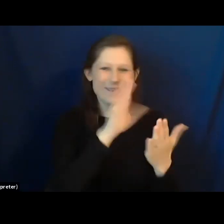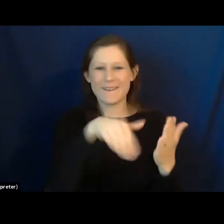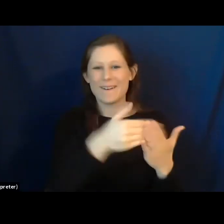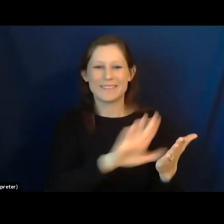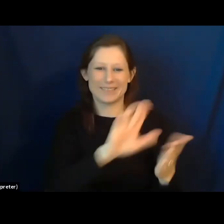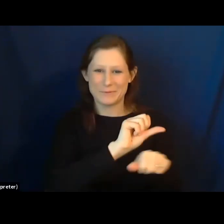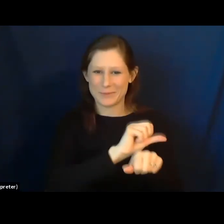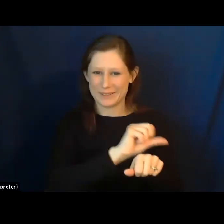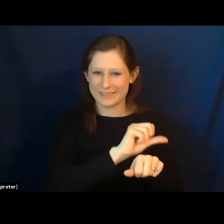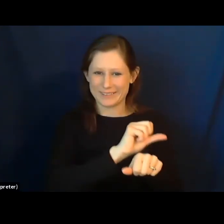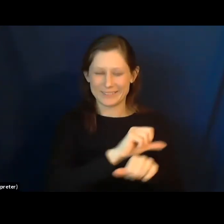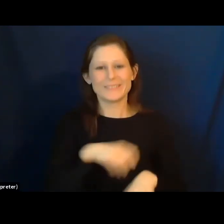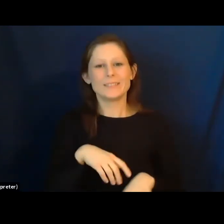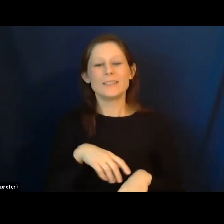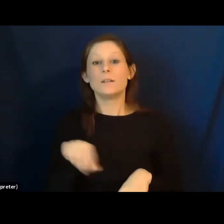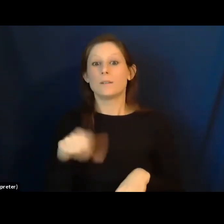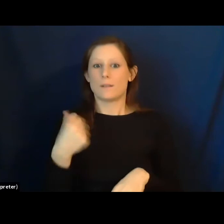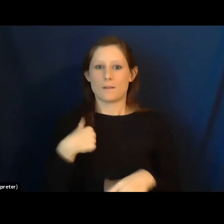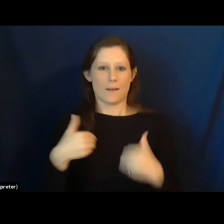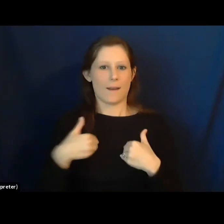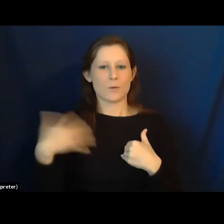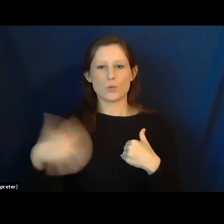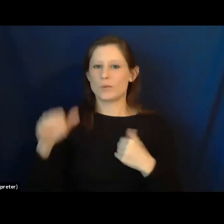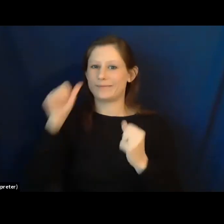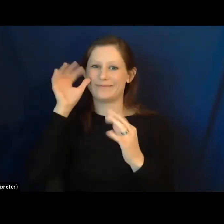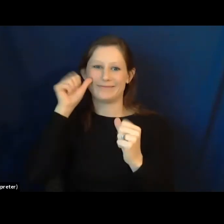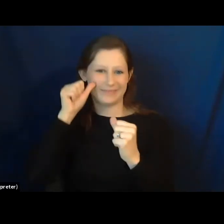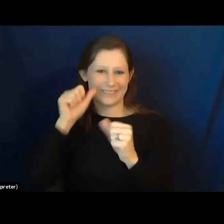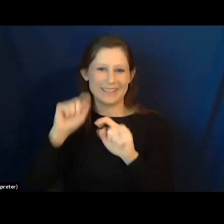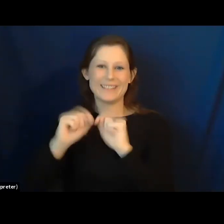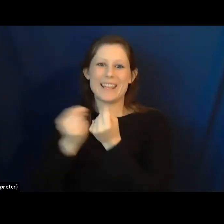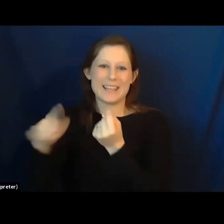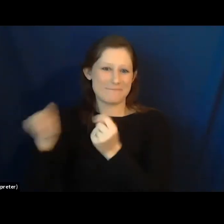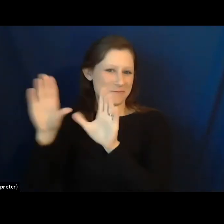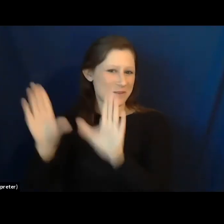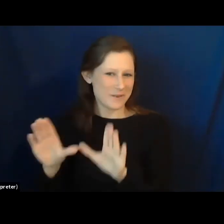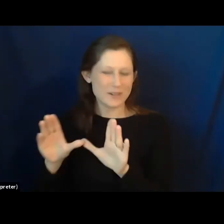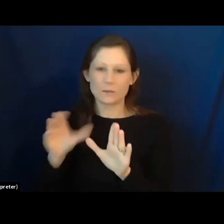But also I have an amazing team. I don't do all of this by myself so I want to give a